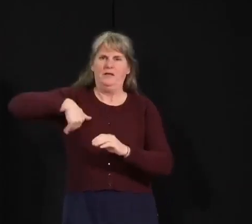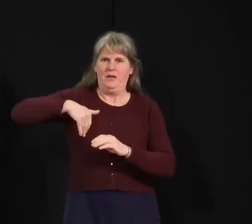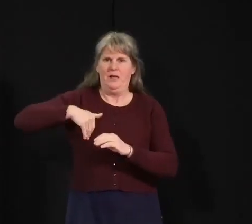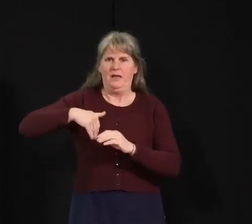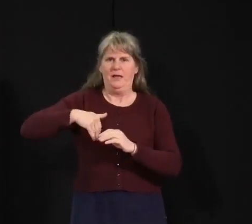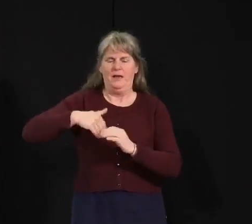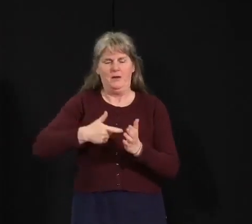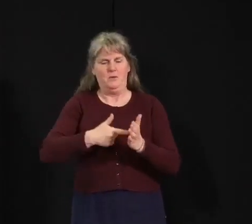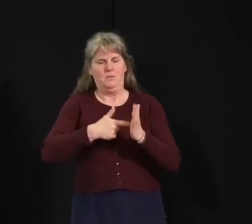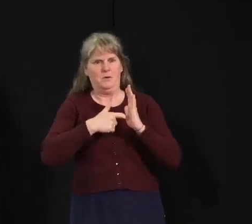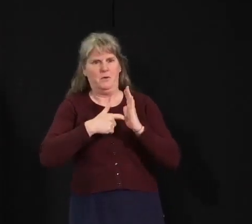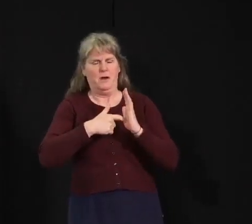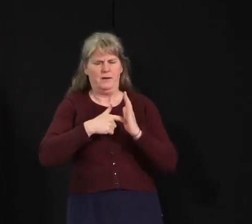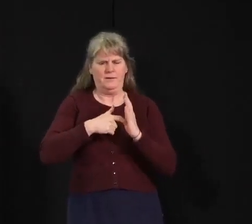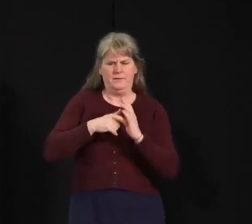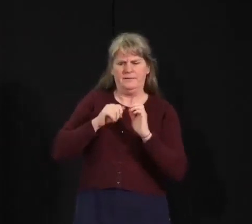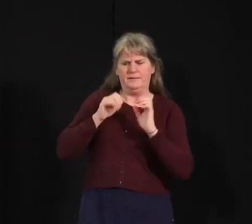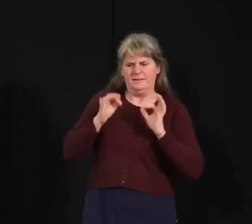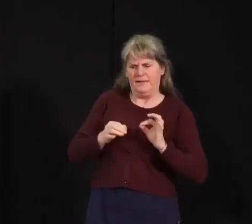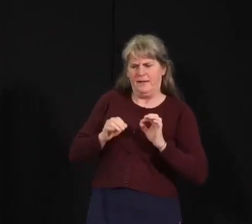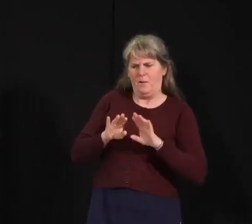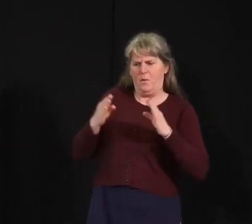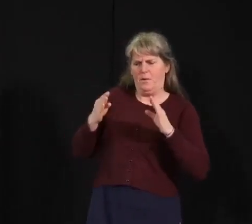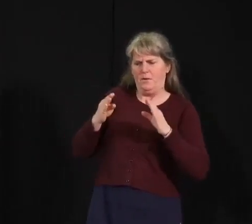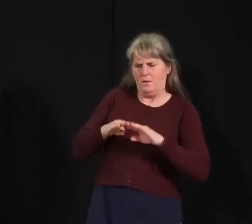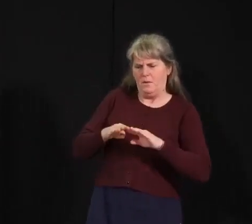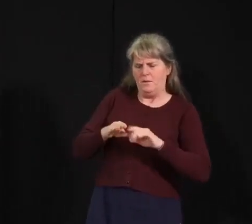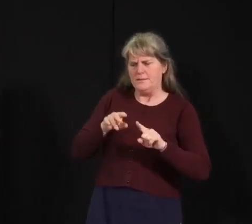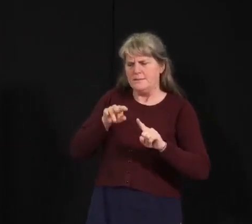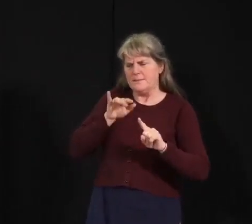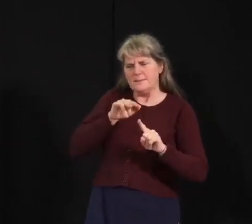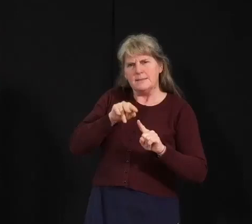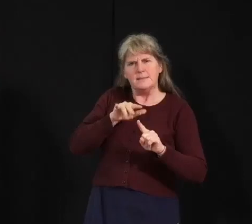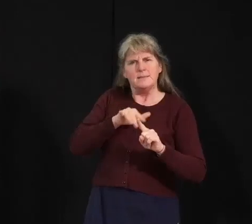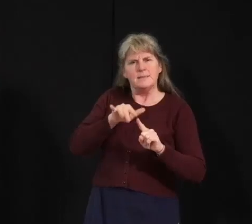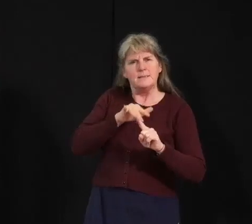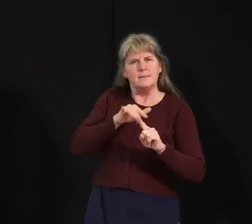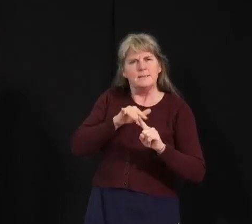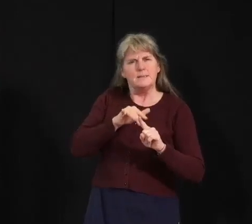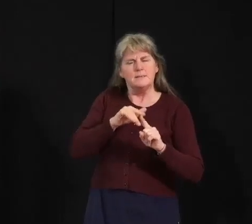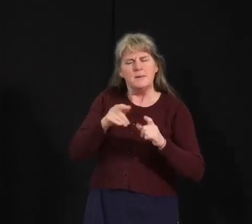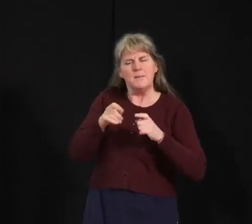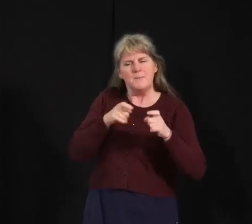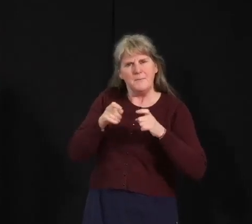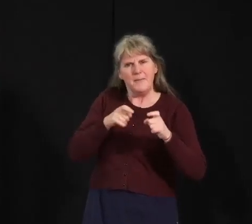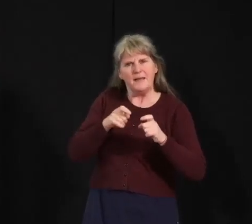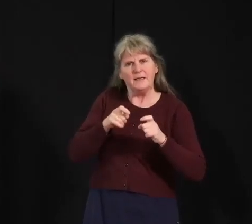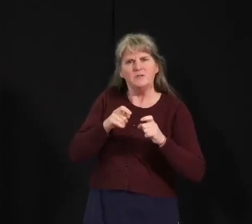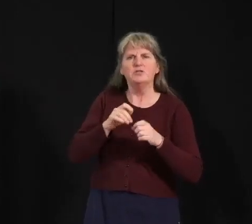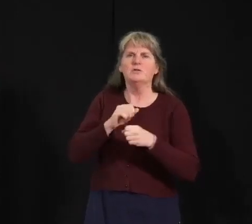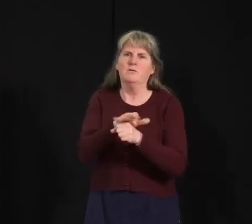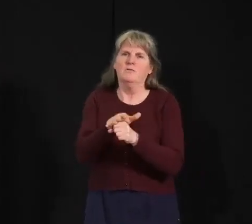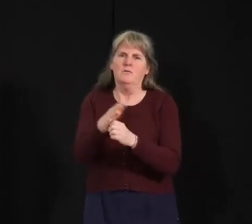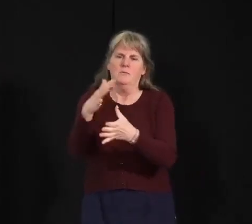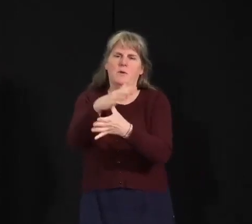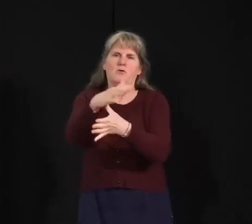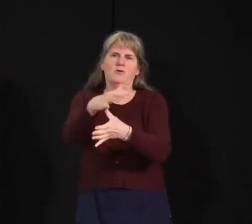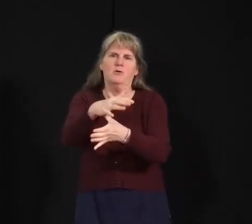facilities and activities. In that vein, we have much to do yet in order to get to a place